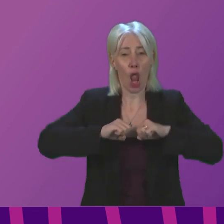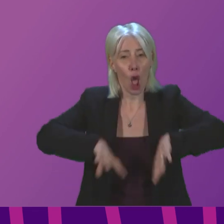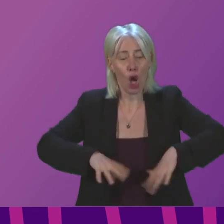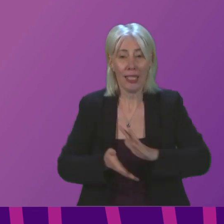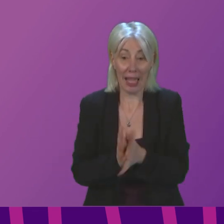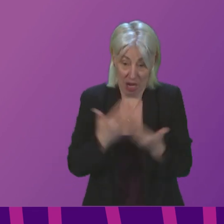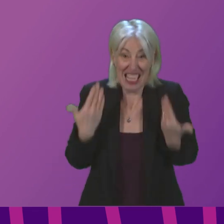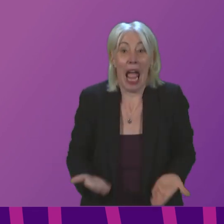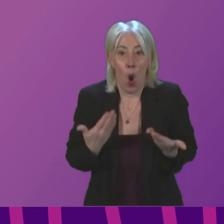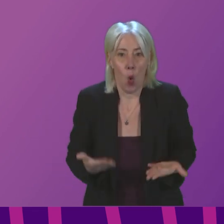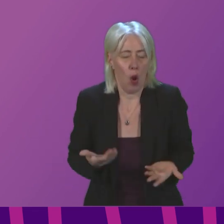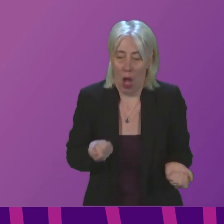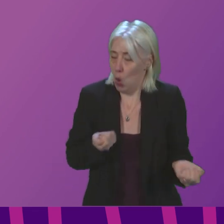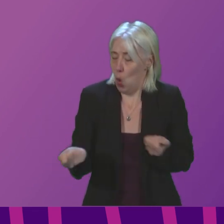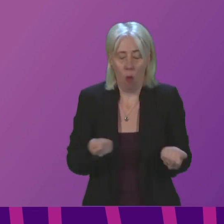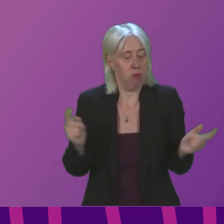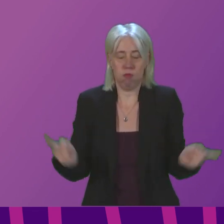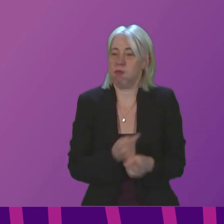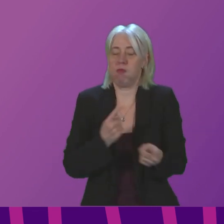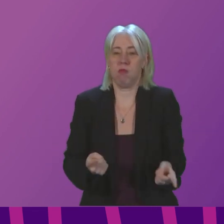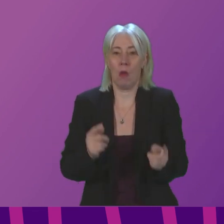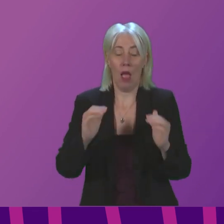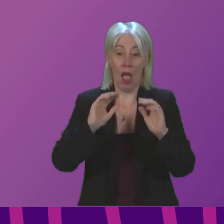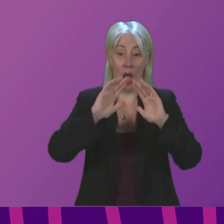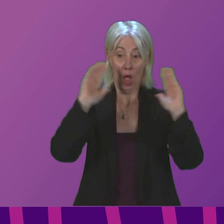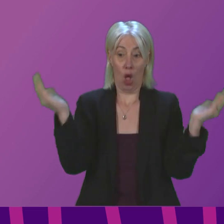are struggling to cope with that, and the developed world, which has, of course, done